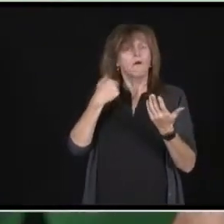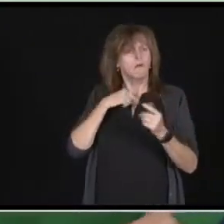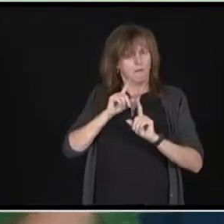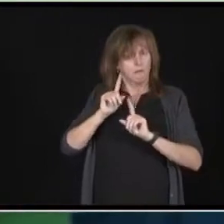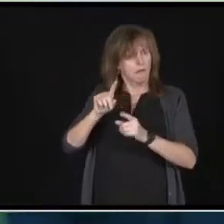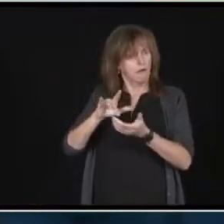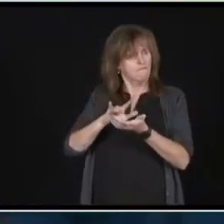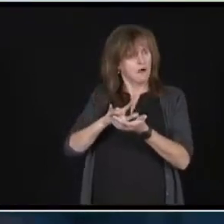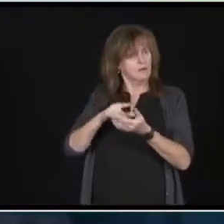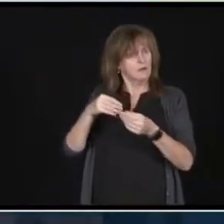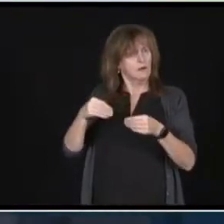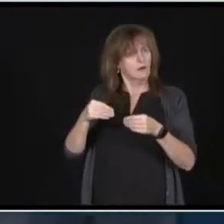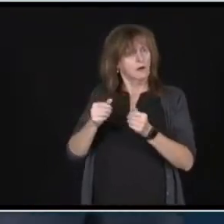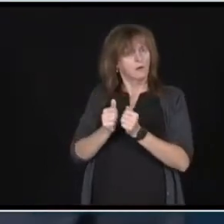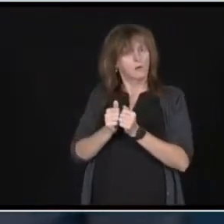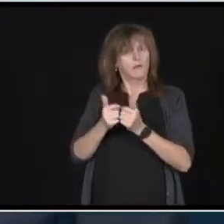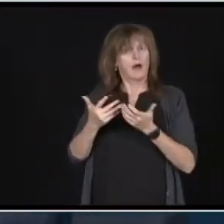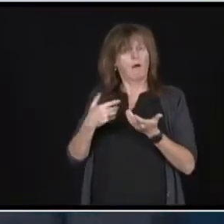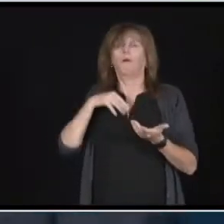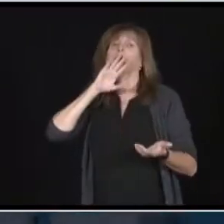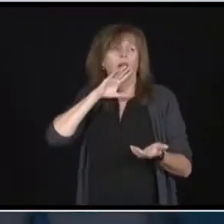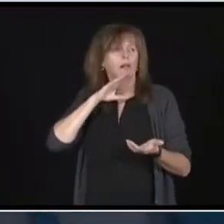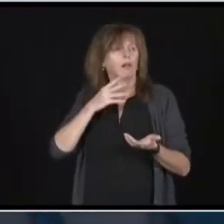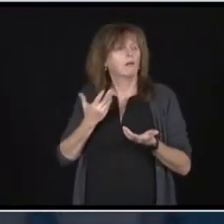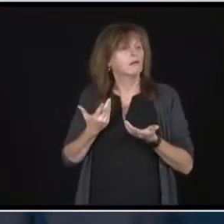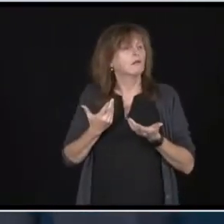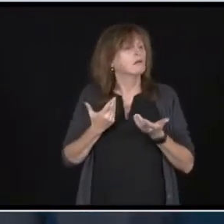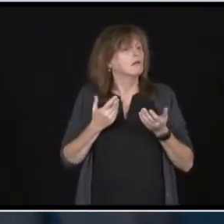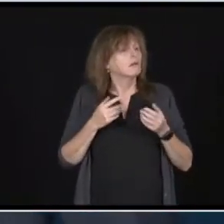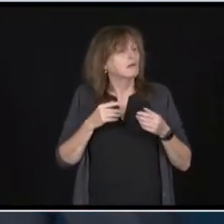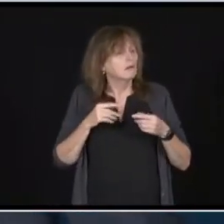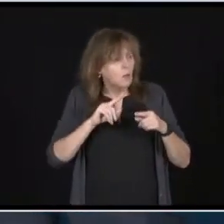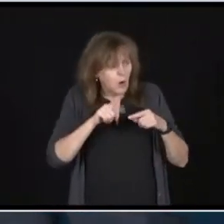Our regularly scheduled shipment are coming in well. What is that schedule?